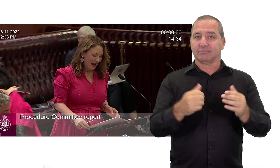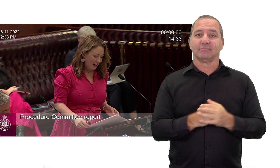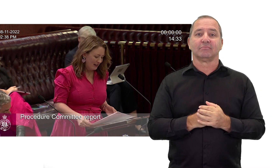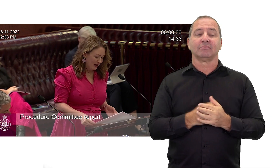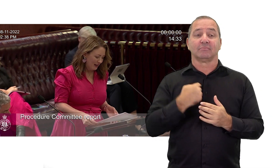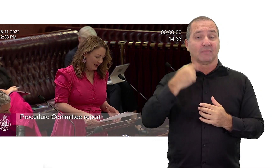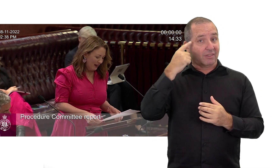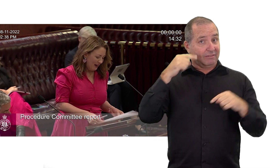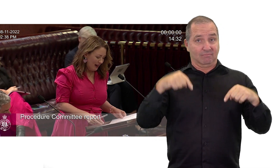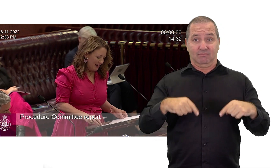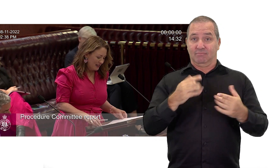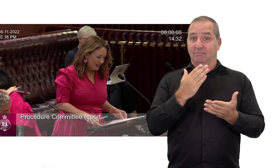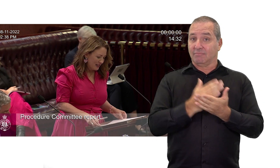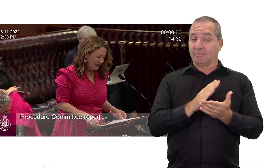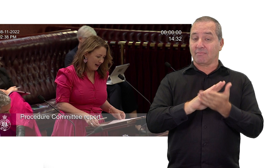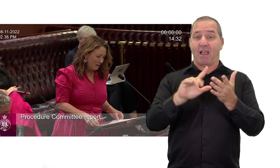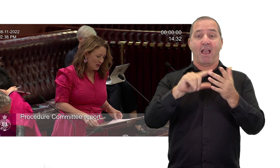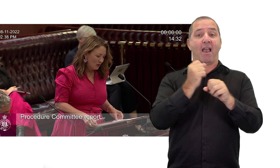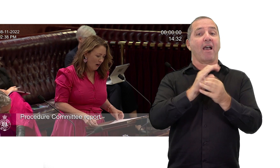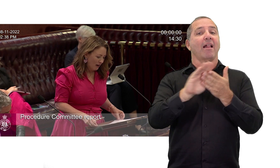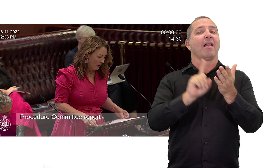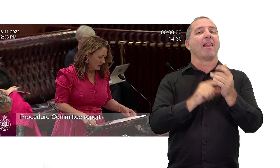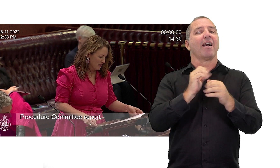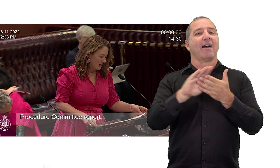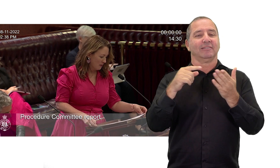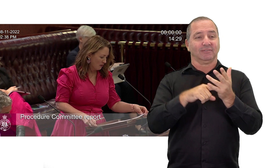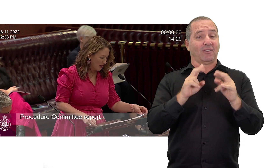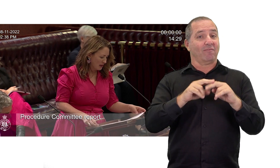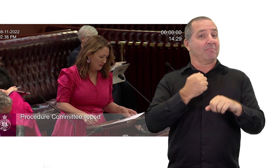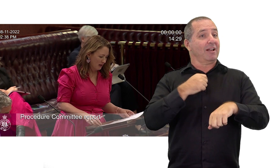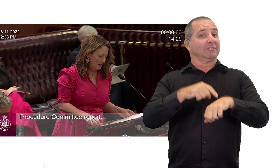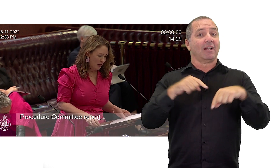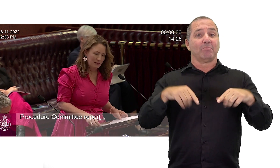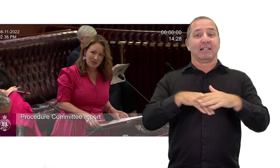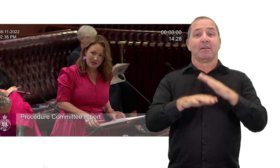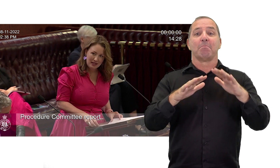and I think it is an absolute highlight of my time here in Parliament